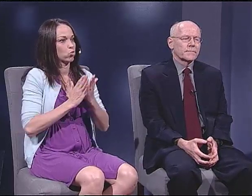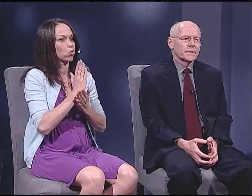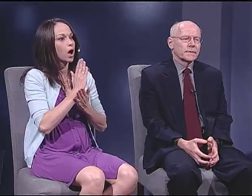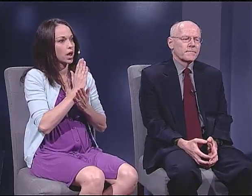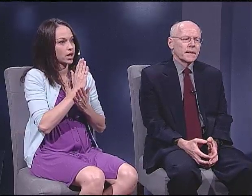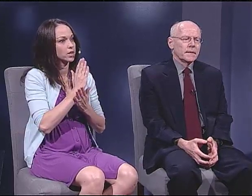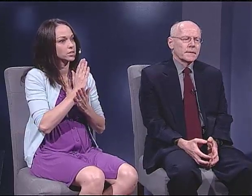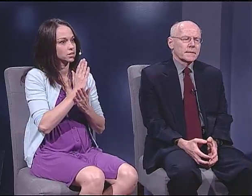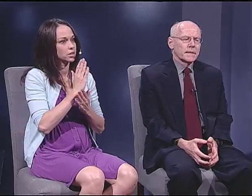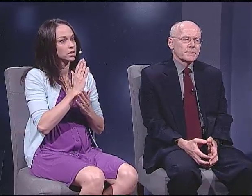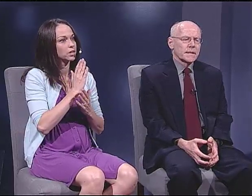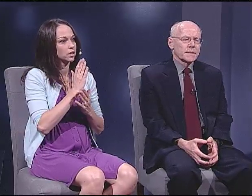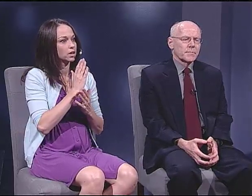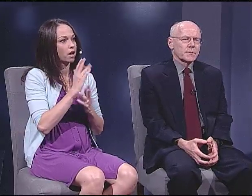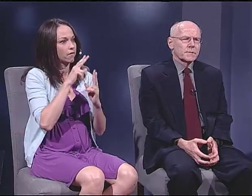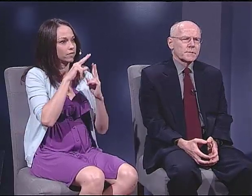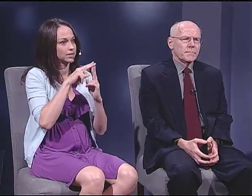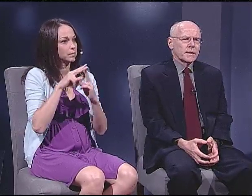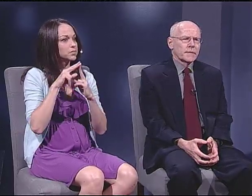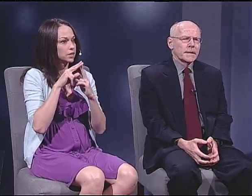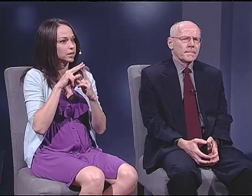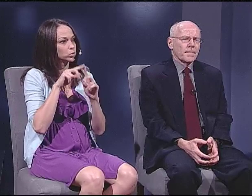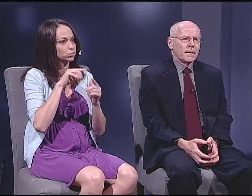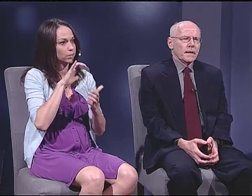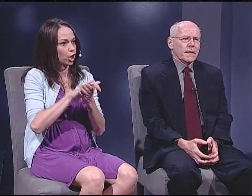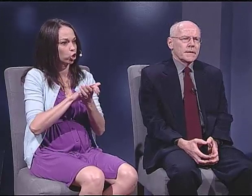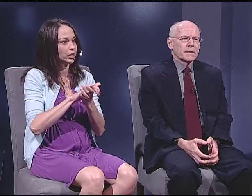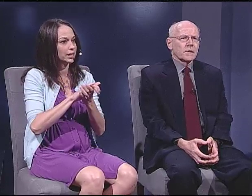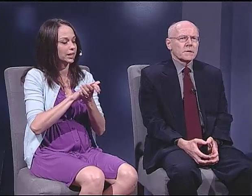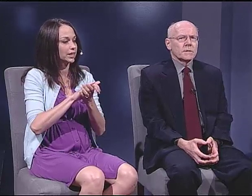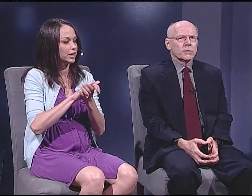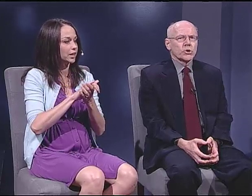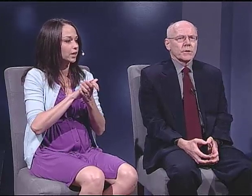of same-sex partners to marry. Is it constitutional?